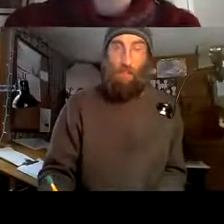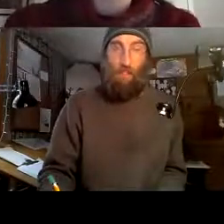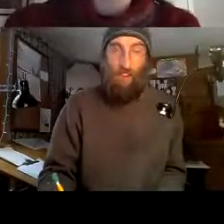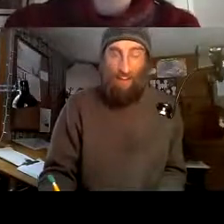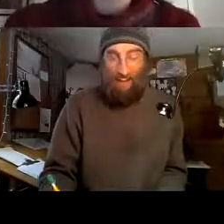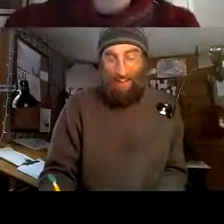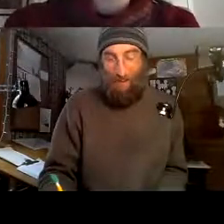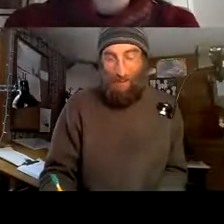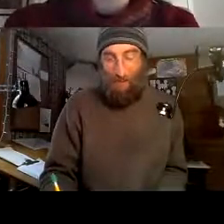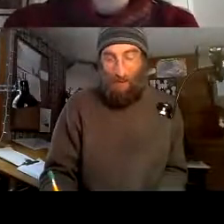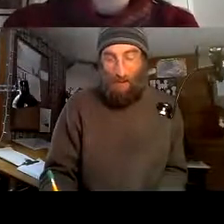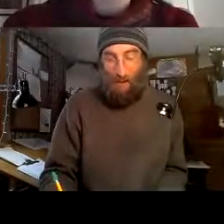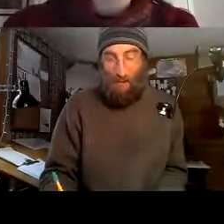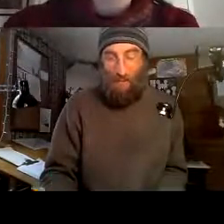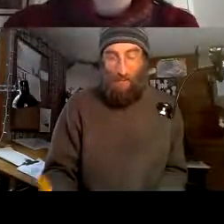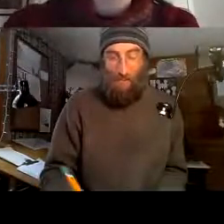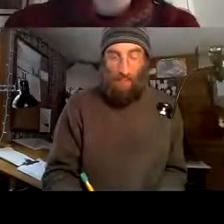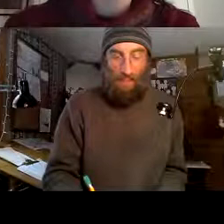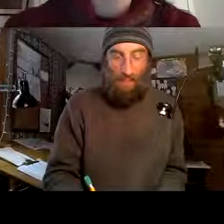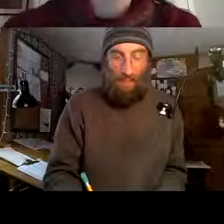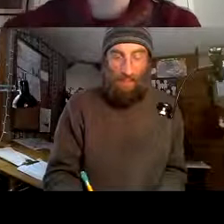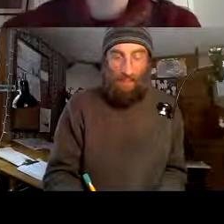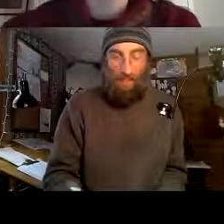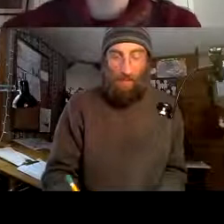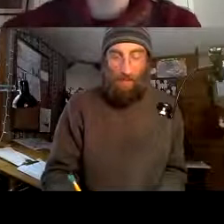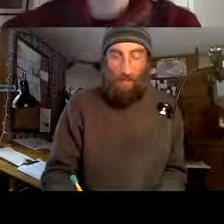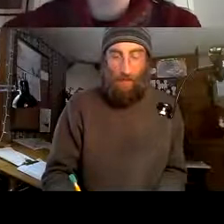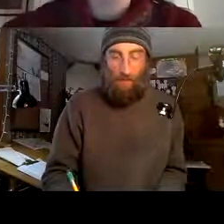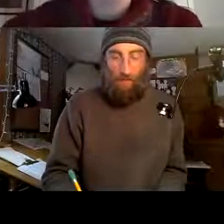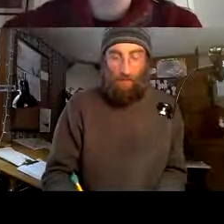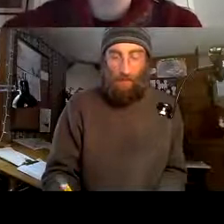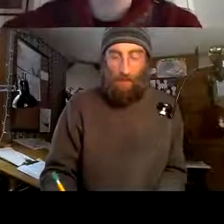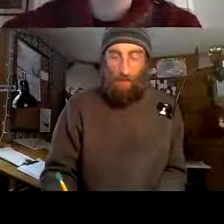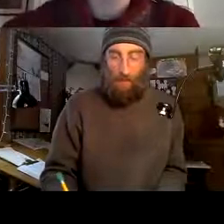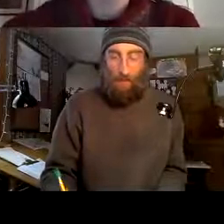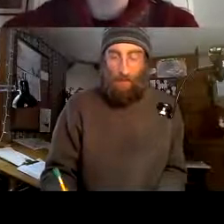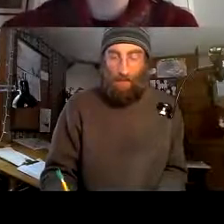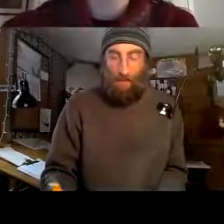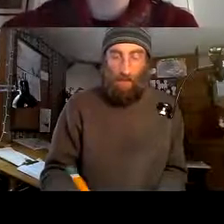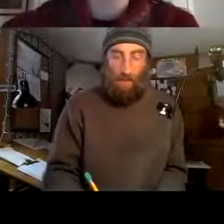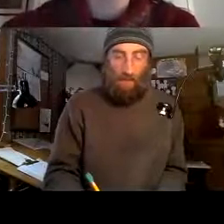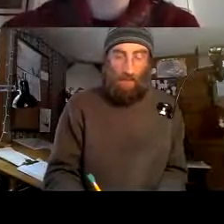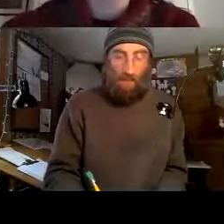circles, make a few roundish shapes. Here, I don't know, maybe maybe six